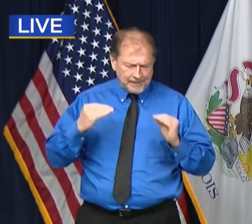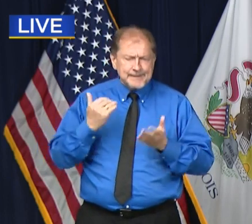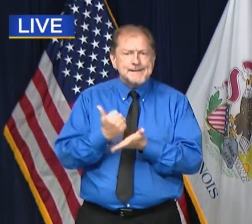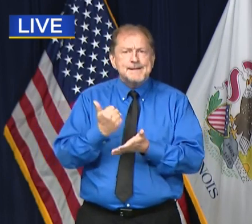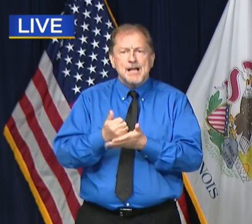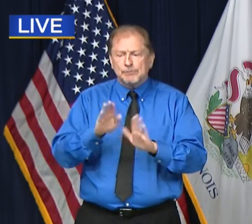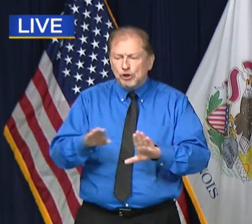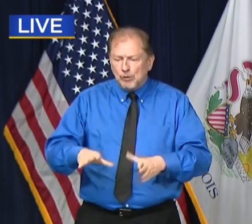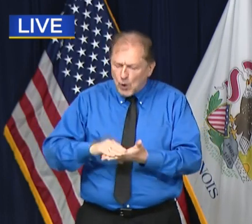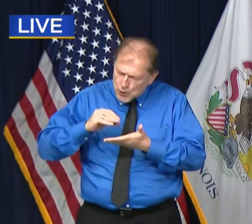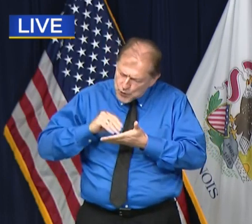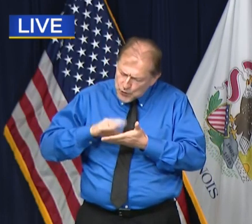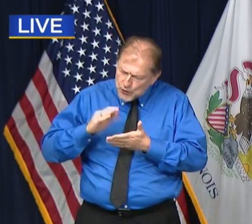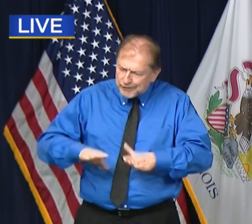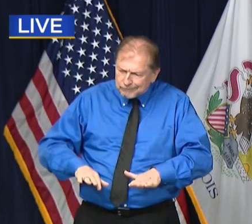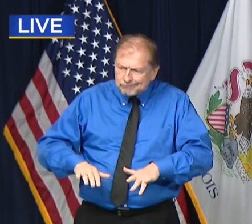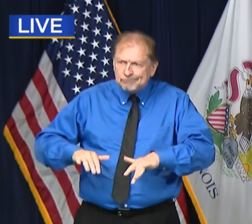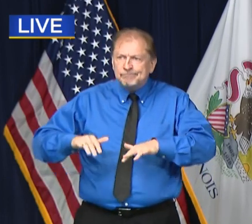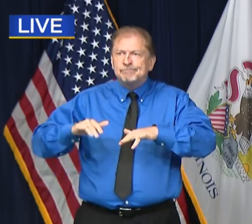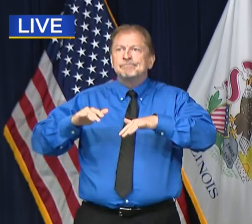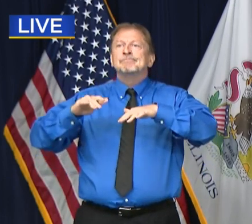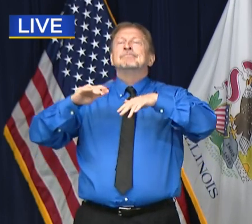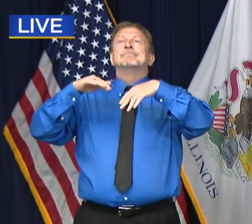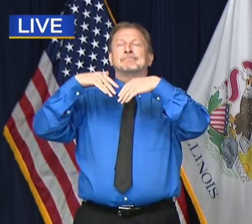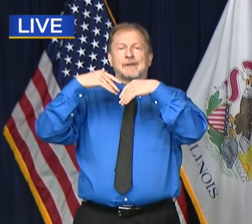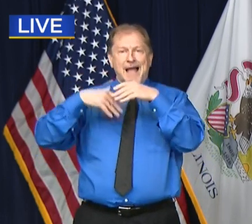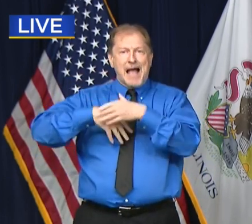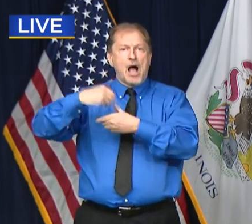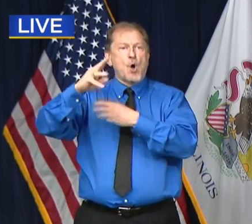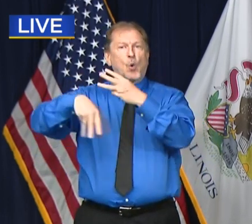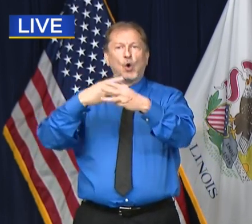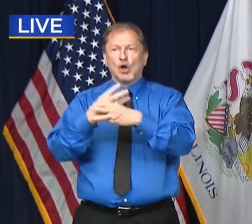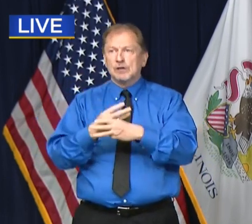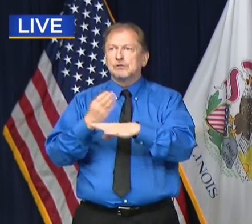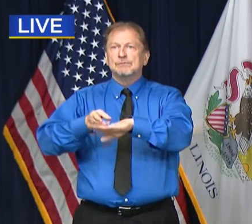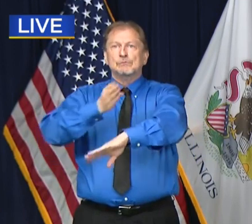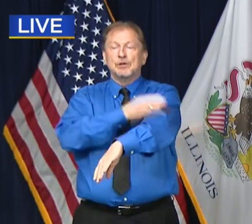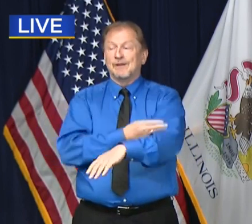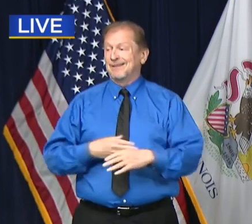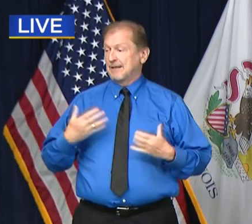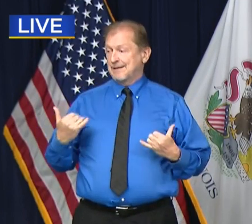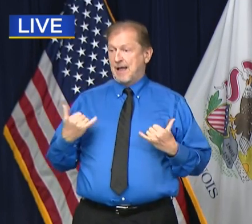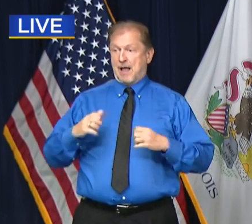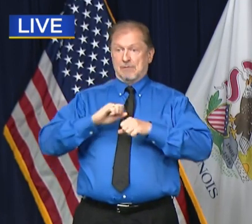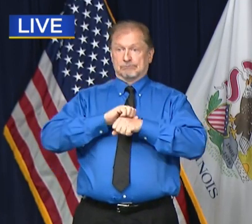SPECIAL TYPE OF UNSUNG HERO, DEDICATING THEIR LIVES TO TOOLS